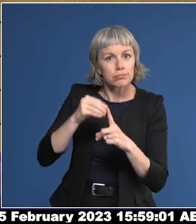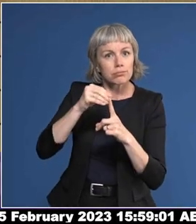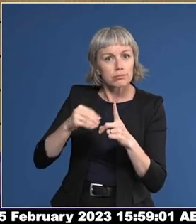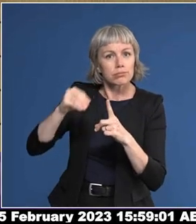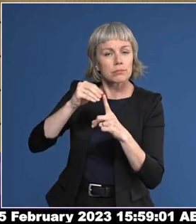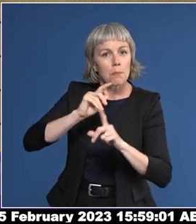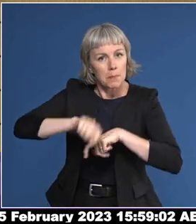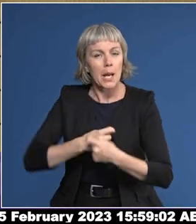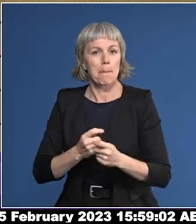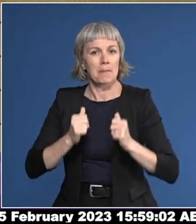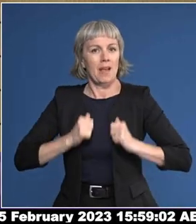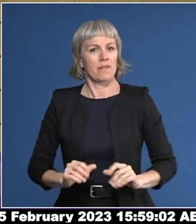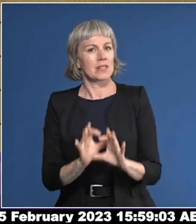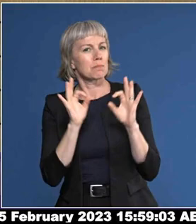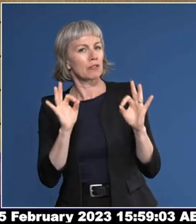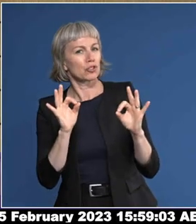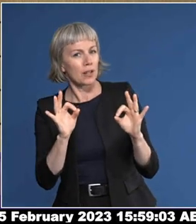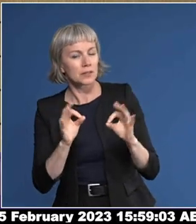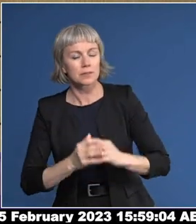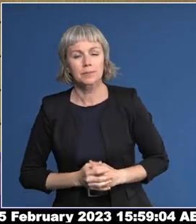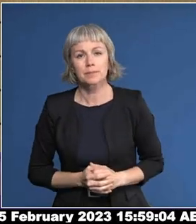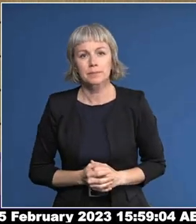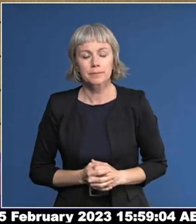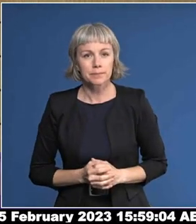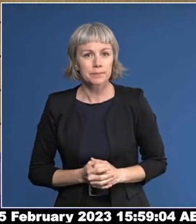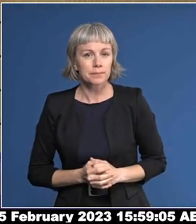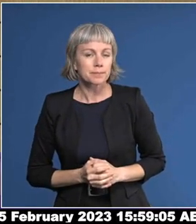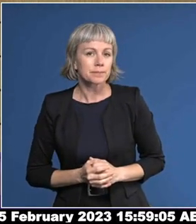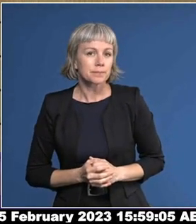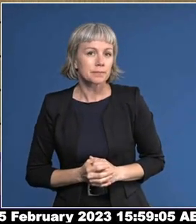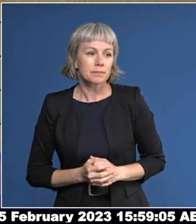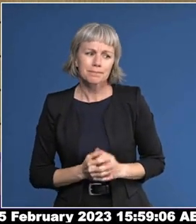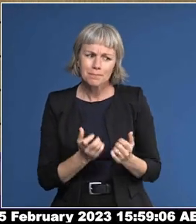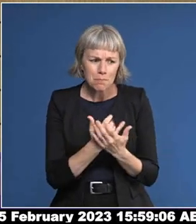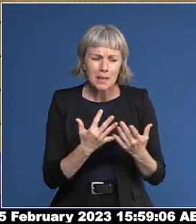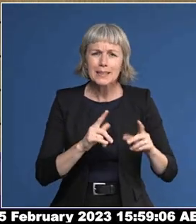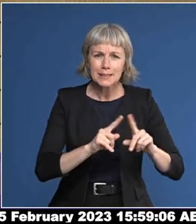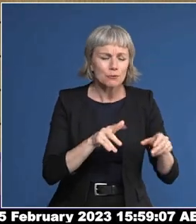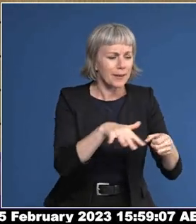There are so many areas of need within the workforce outside of the disability sector that there are opportunities.